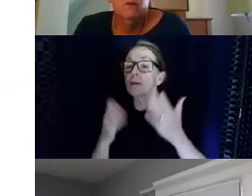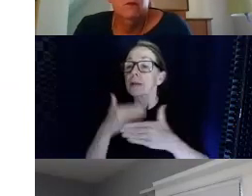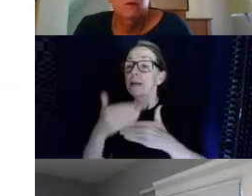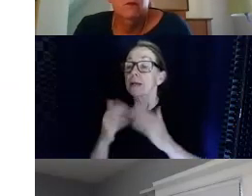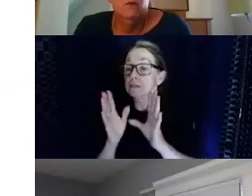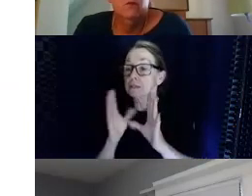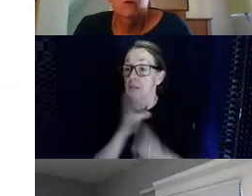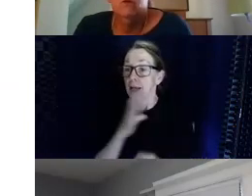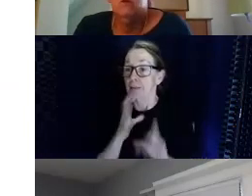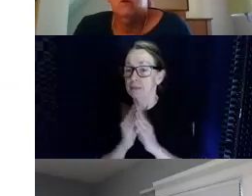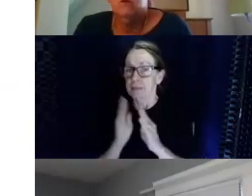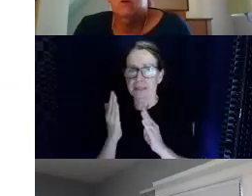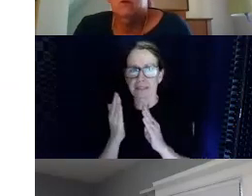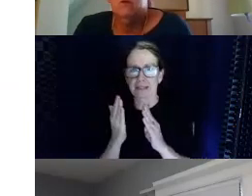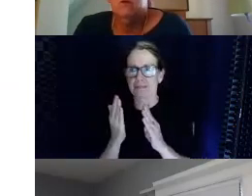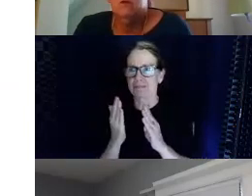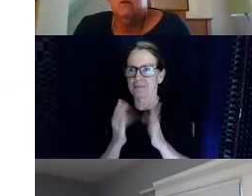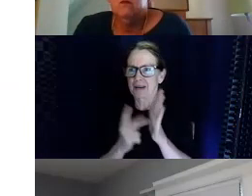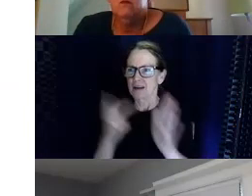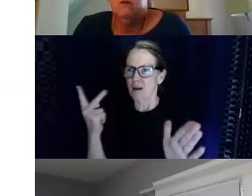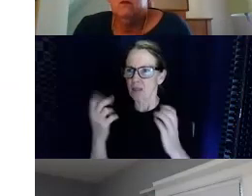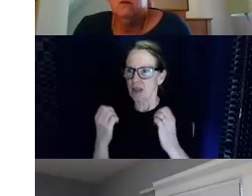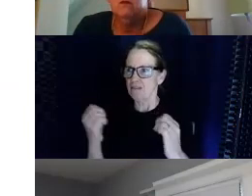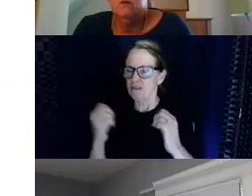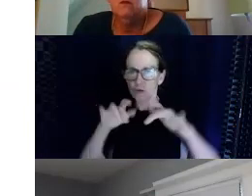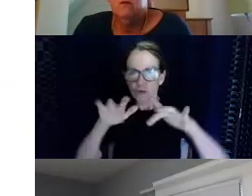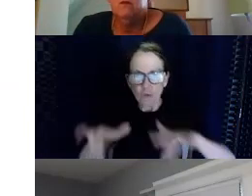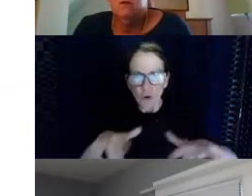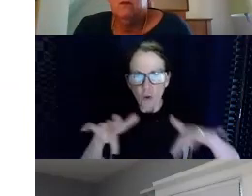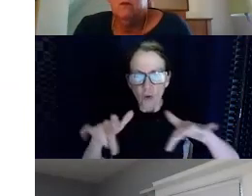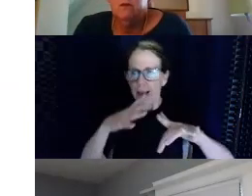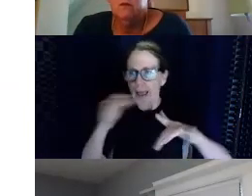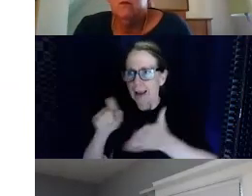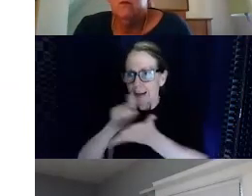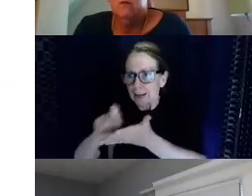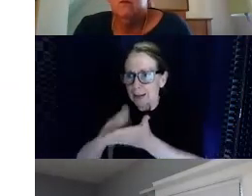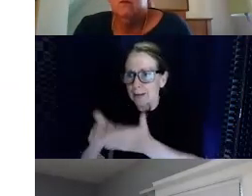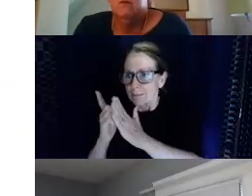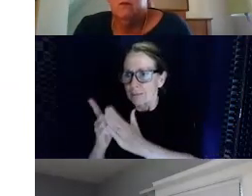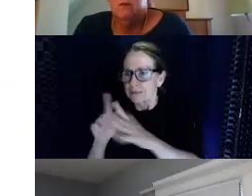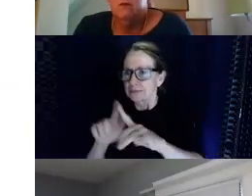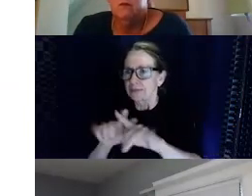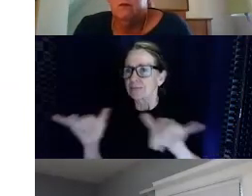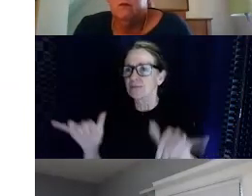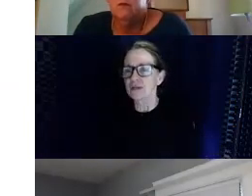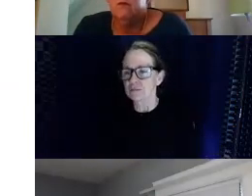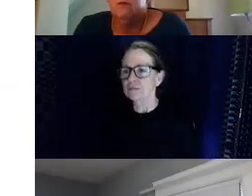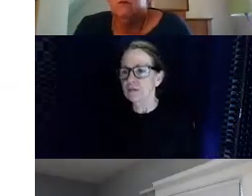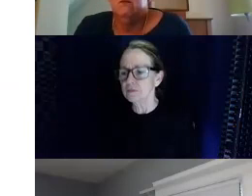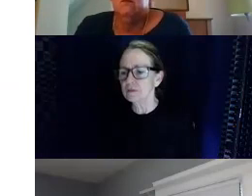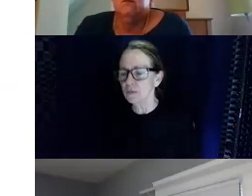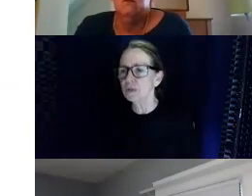AND MAYBE, EARNEST, YOU CAN ASK LEGAL, OR WE CAN BRING IT UP IN THE NEXT COMMISSION MEETING FOR CLARIFICATION ON THAT.